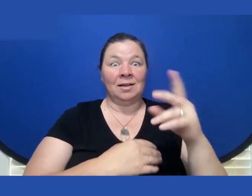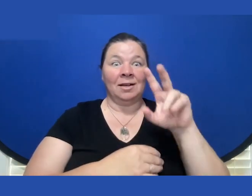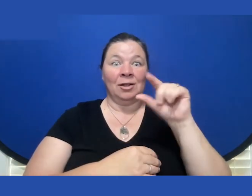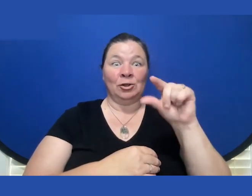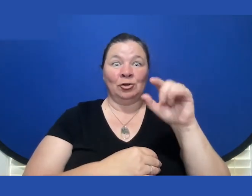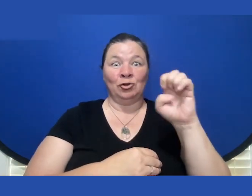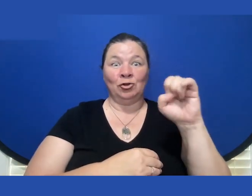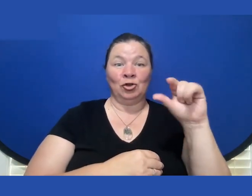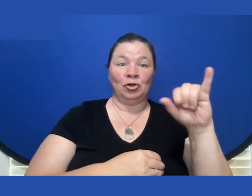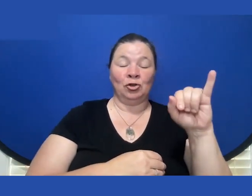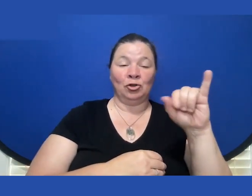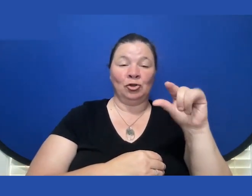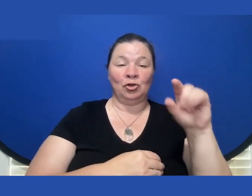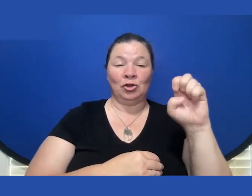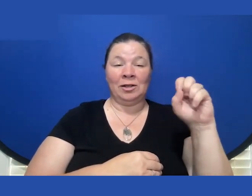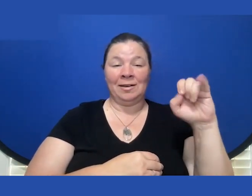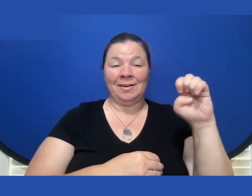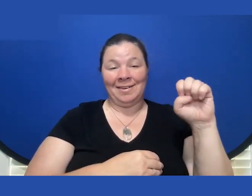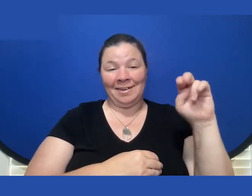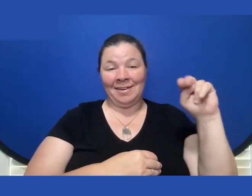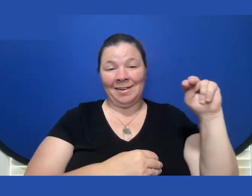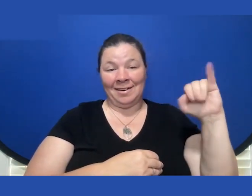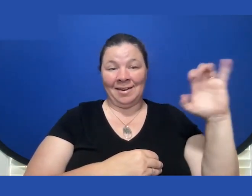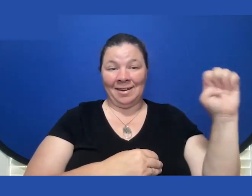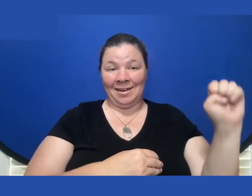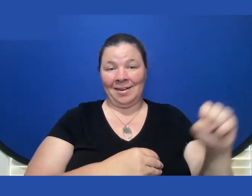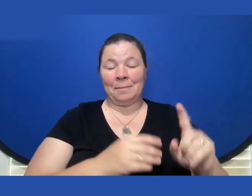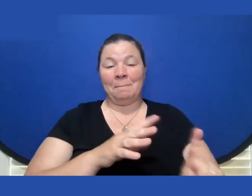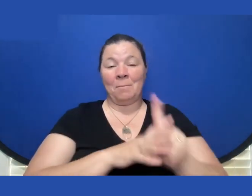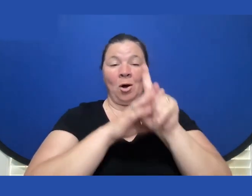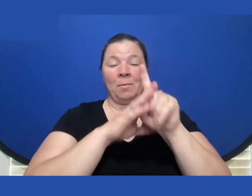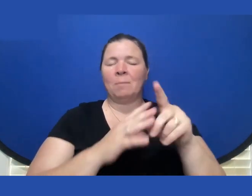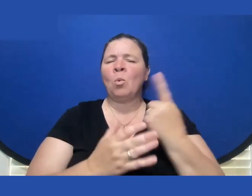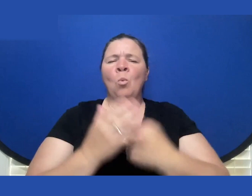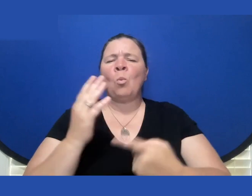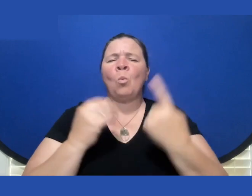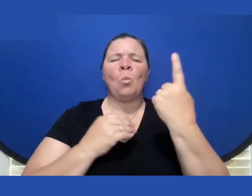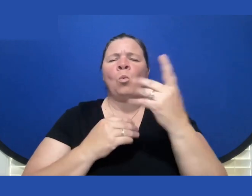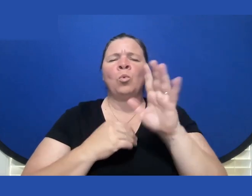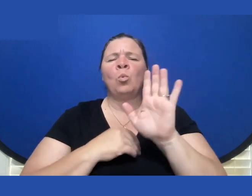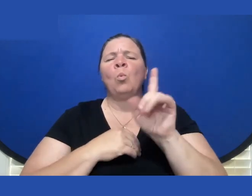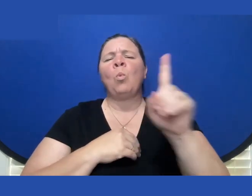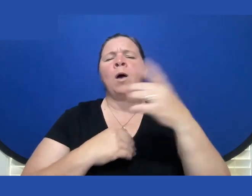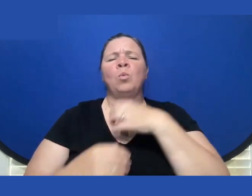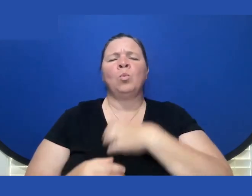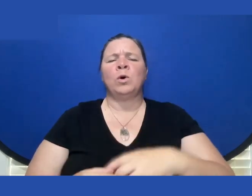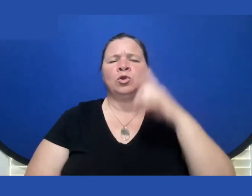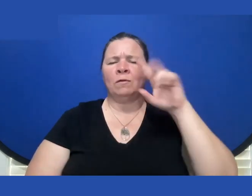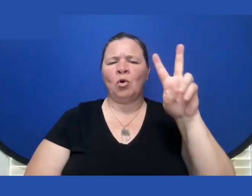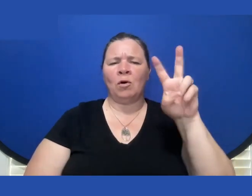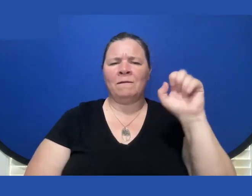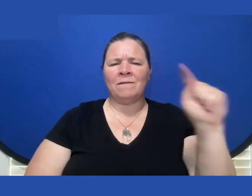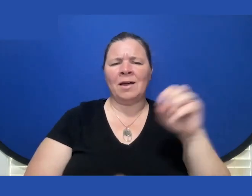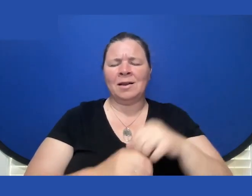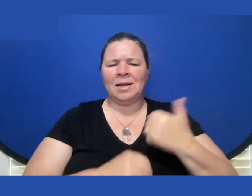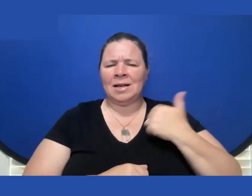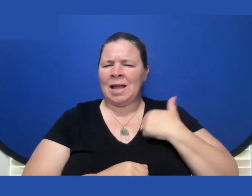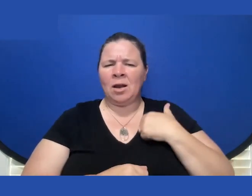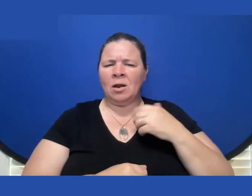"Okay, Connor, you have one wish for Veterans in Canada and their circumstance," whether it's military transition, whatever it may be.